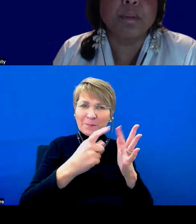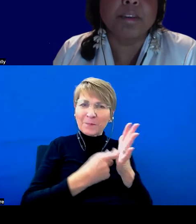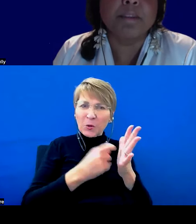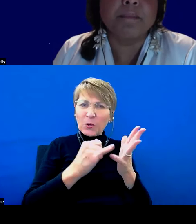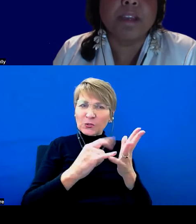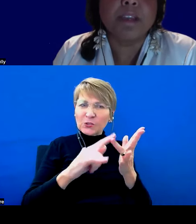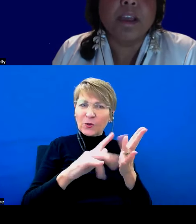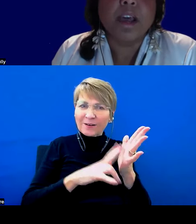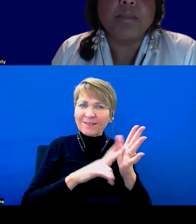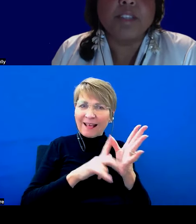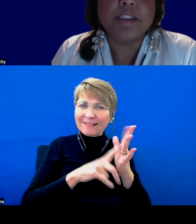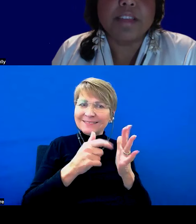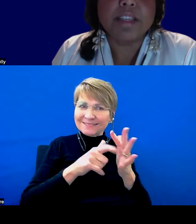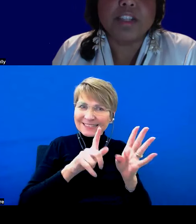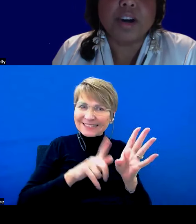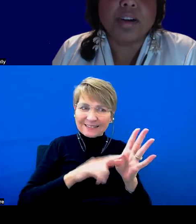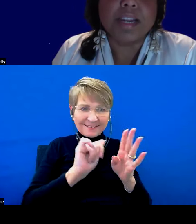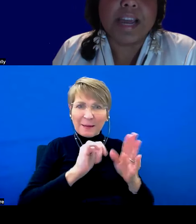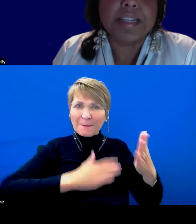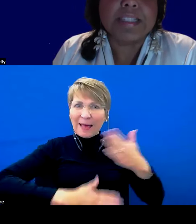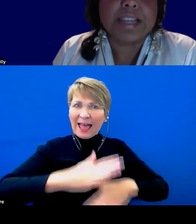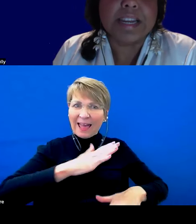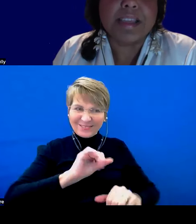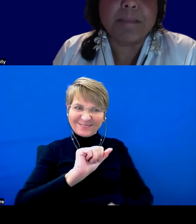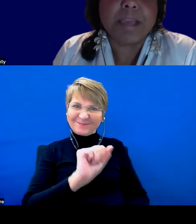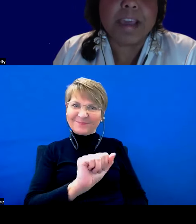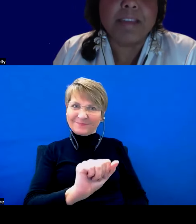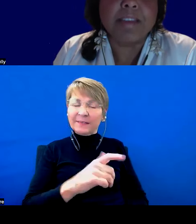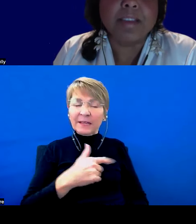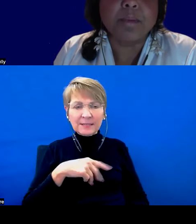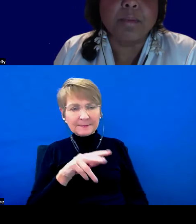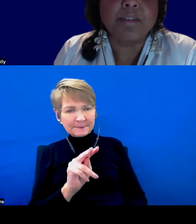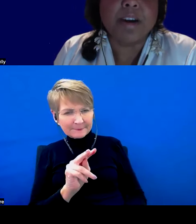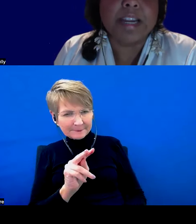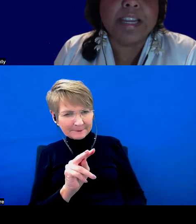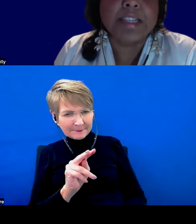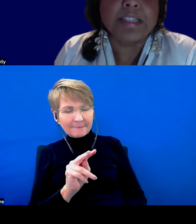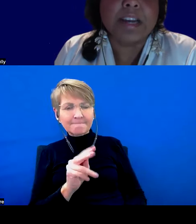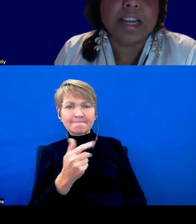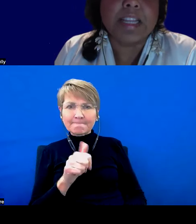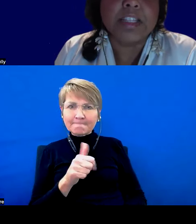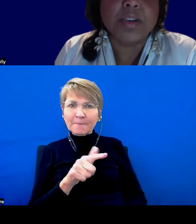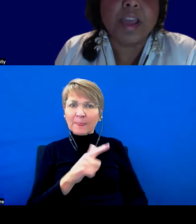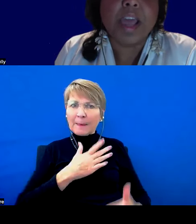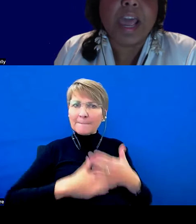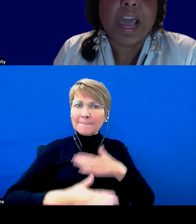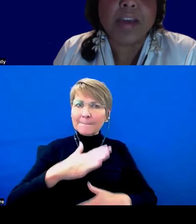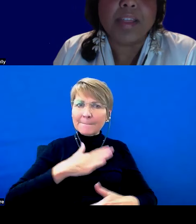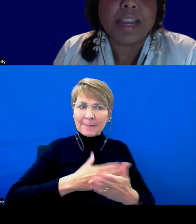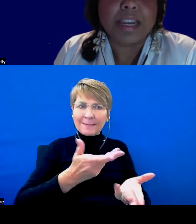them. Observing their child and understanding their behaviours will provide insight into how they need